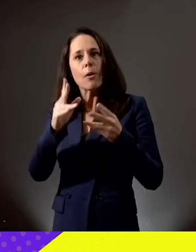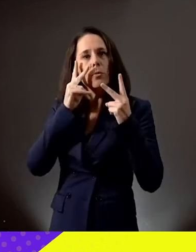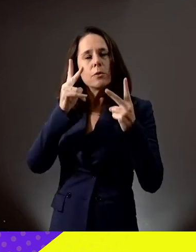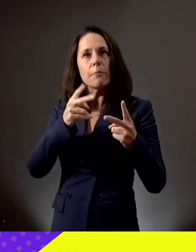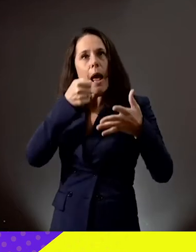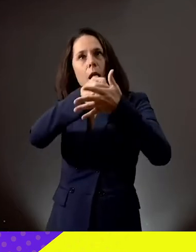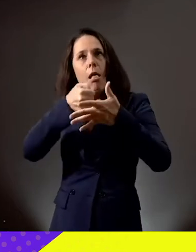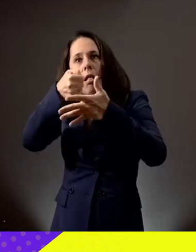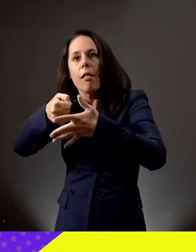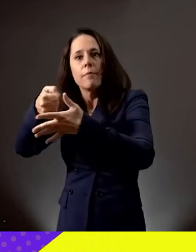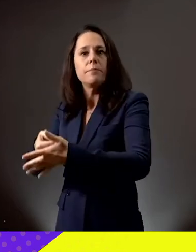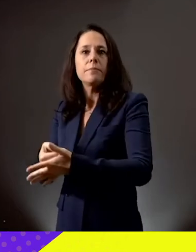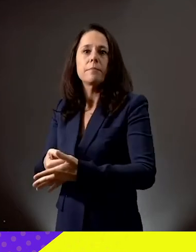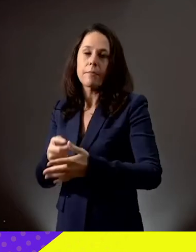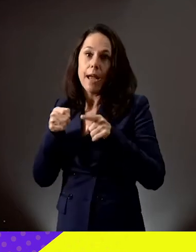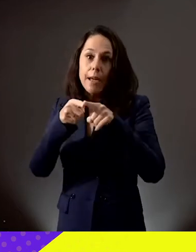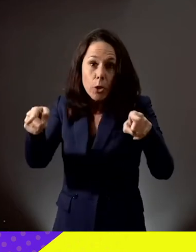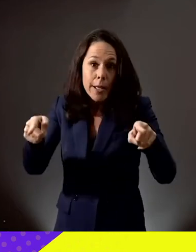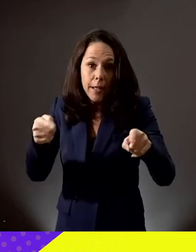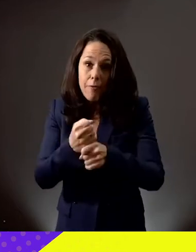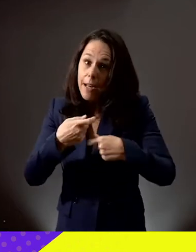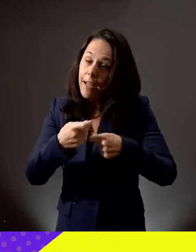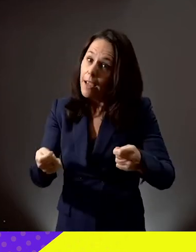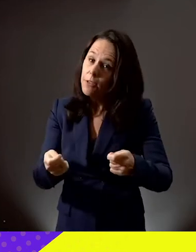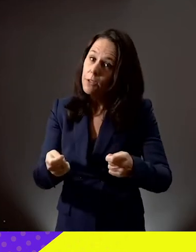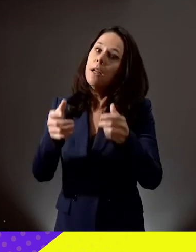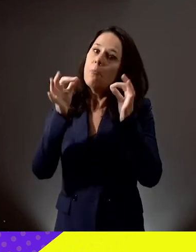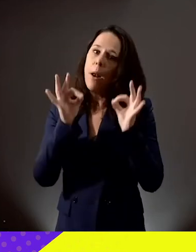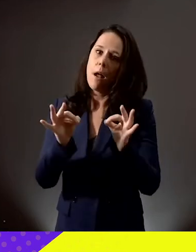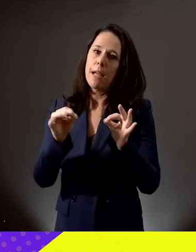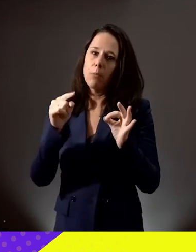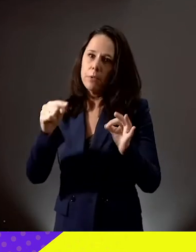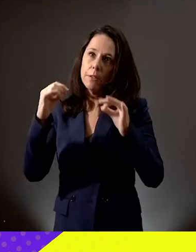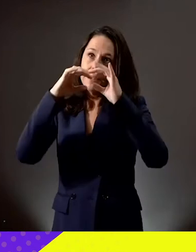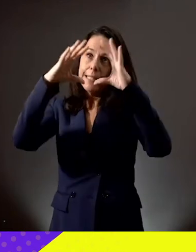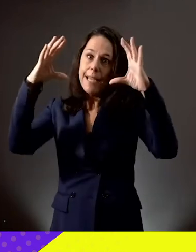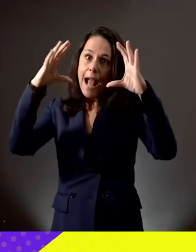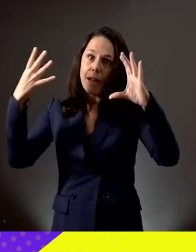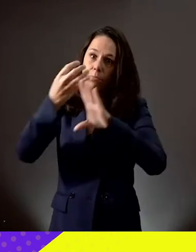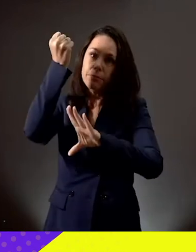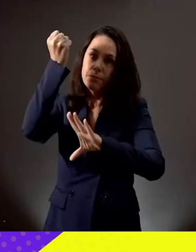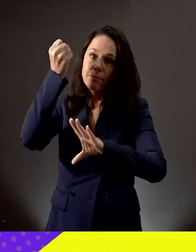As employers, you play a crucial role in realising this ideal. You are the ones who hire people or turn them down.